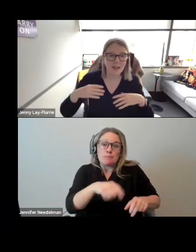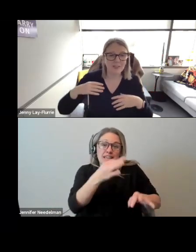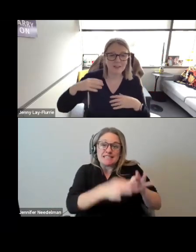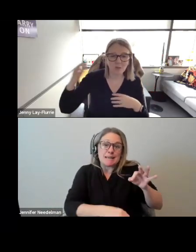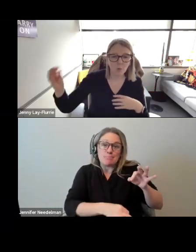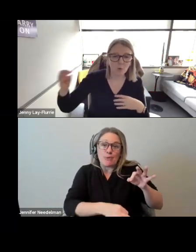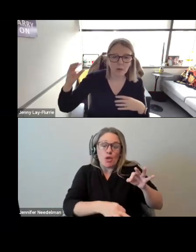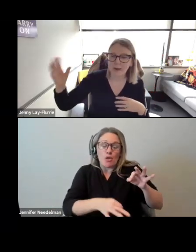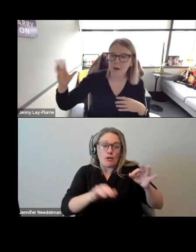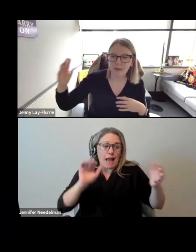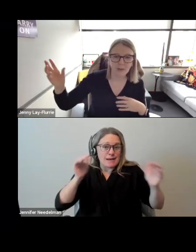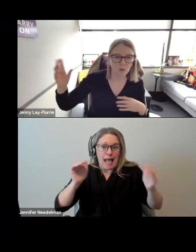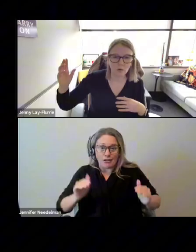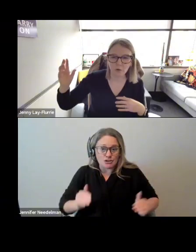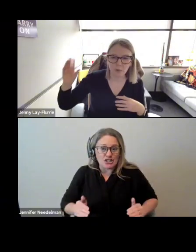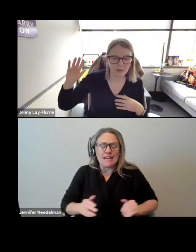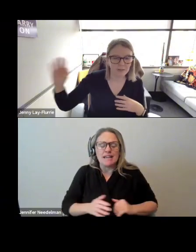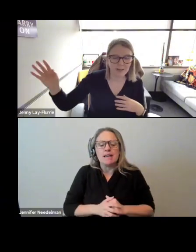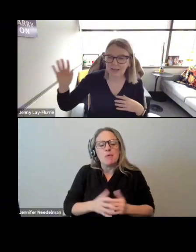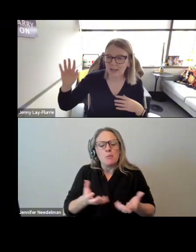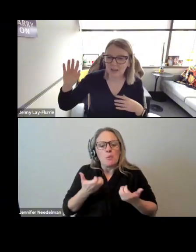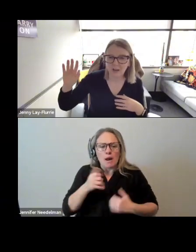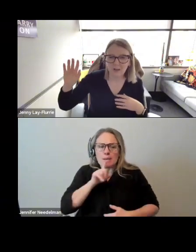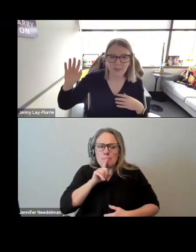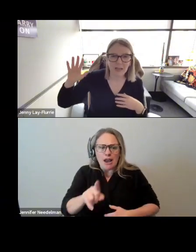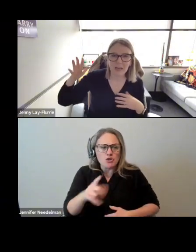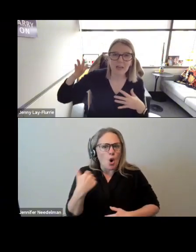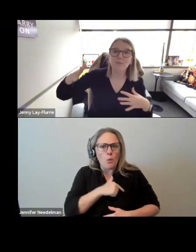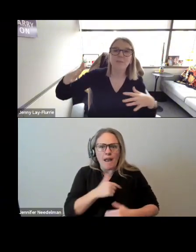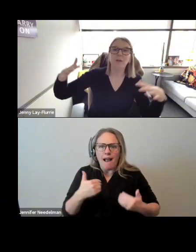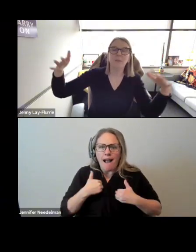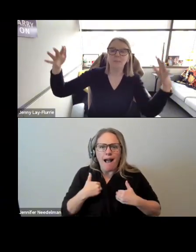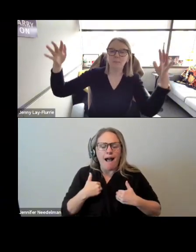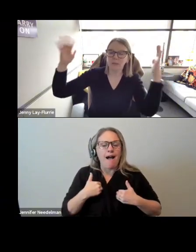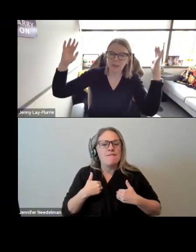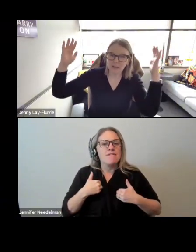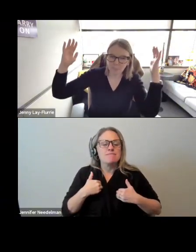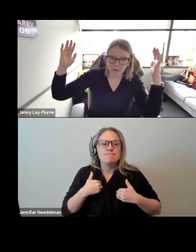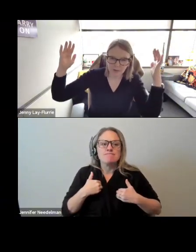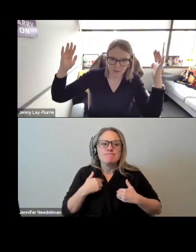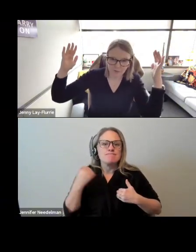But this is all about making sure that we are stacking the infinite library